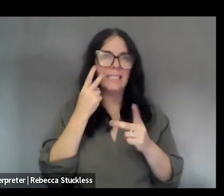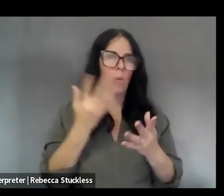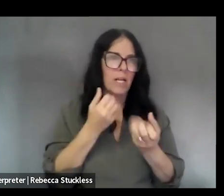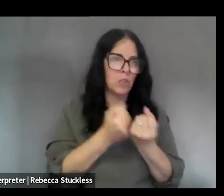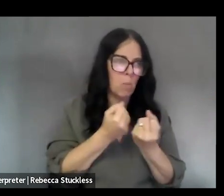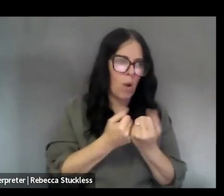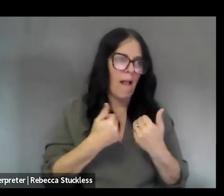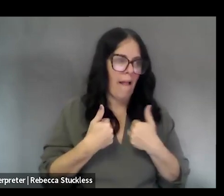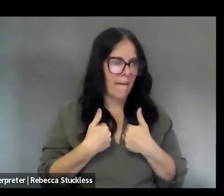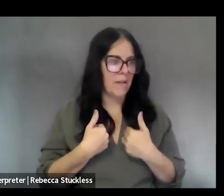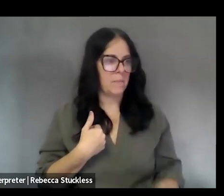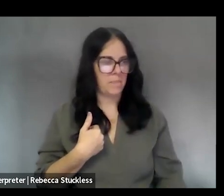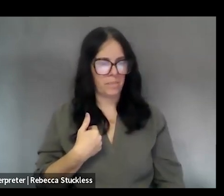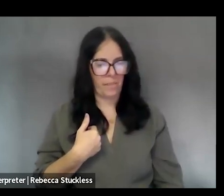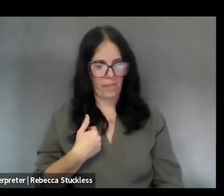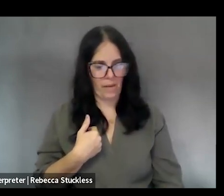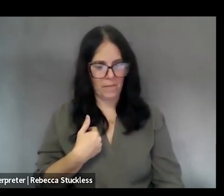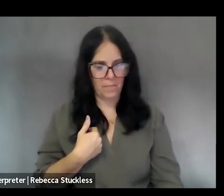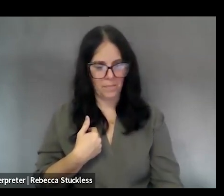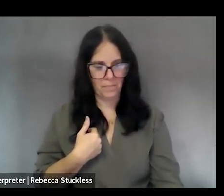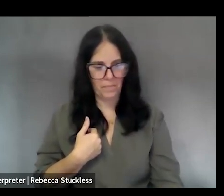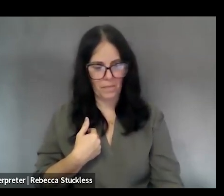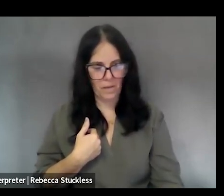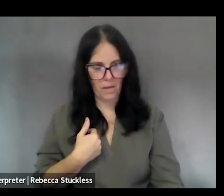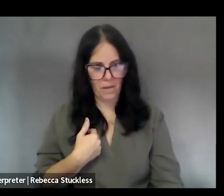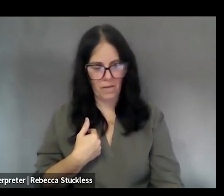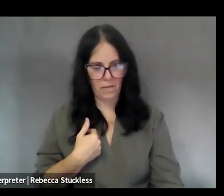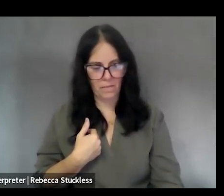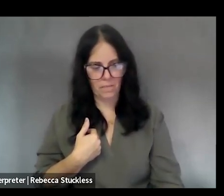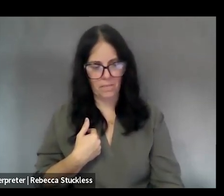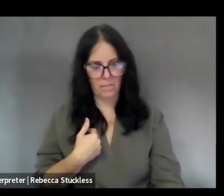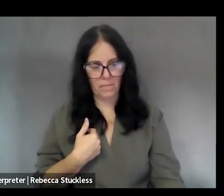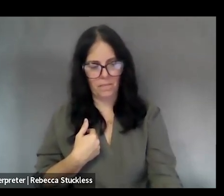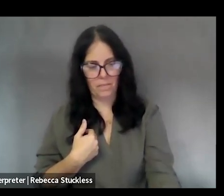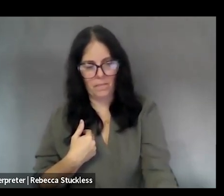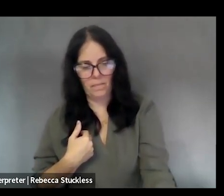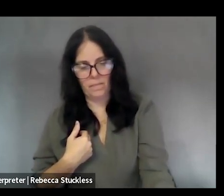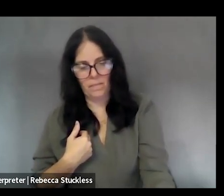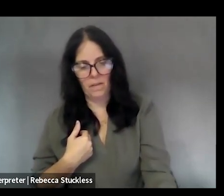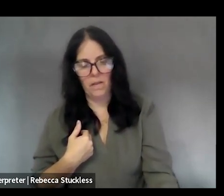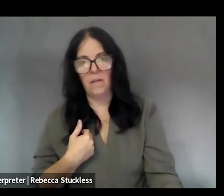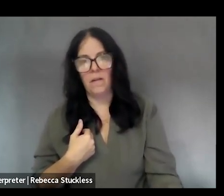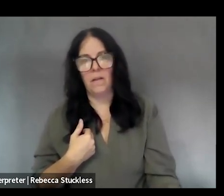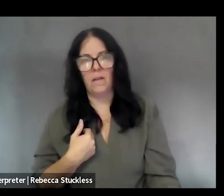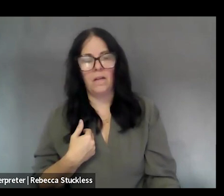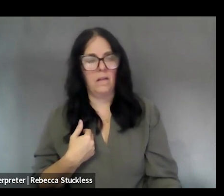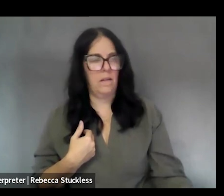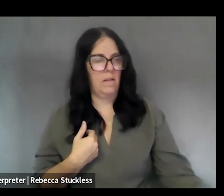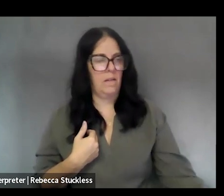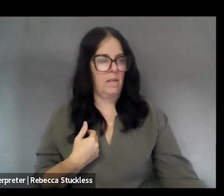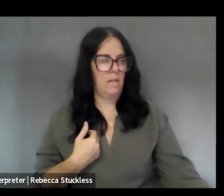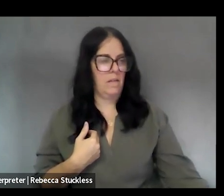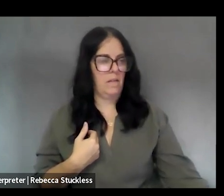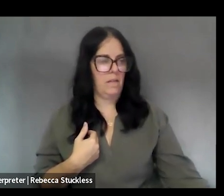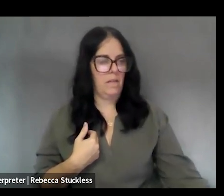available. Without that diagnosis, it really limits the services that people can ask for,